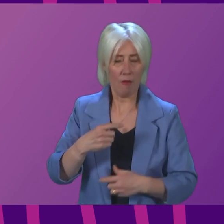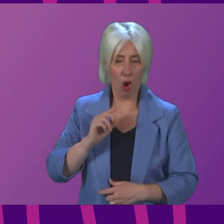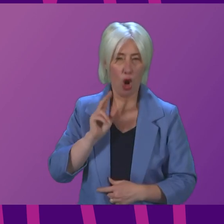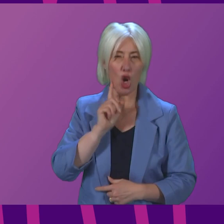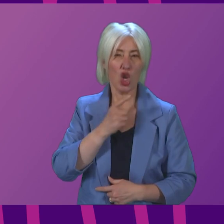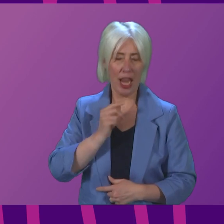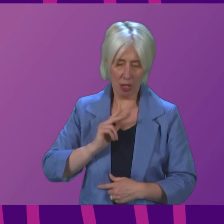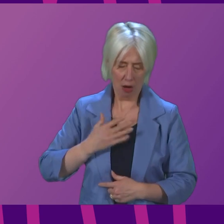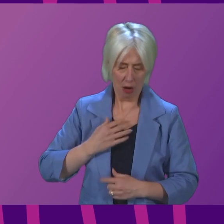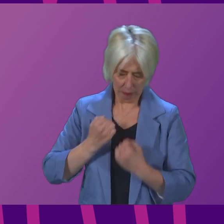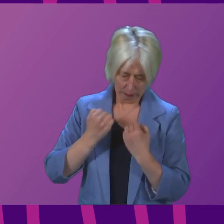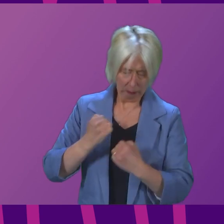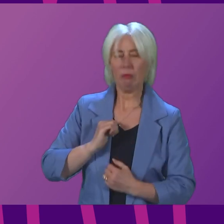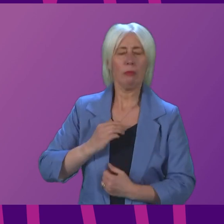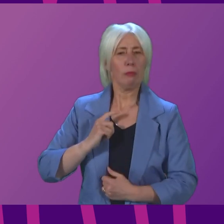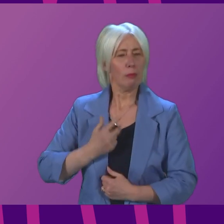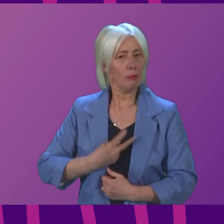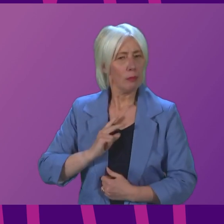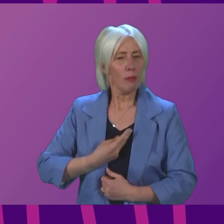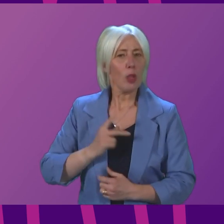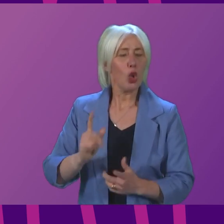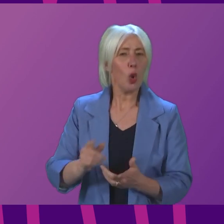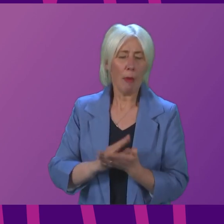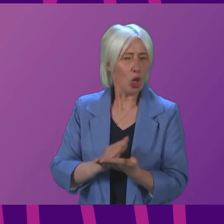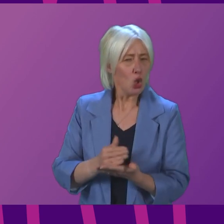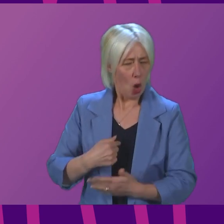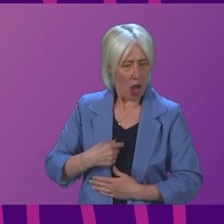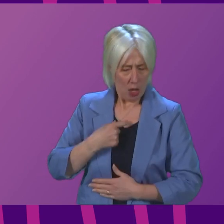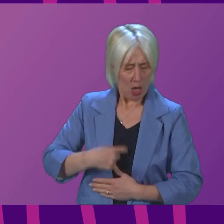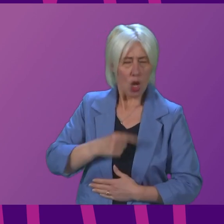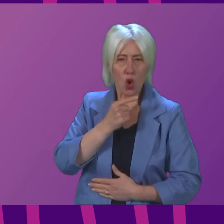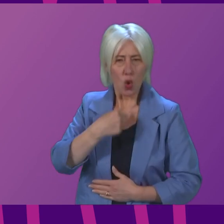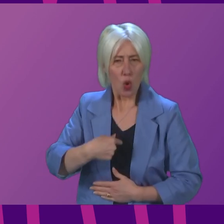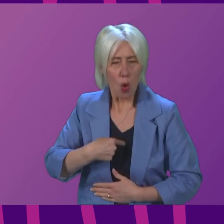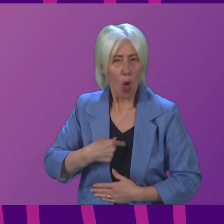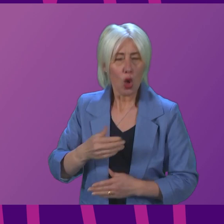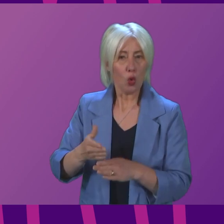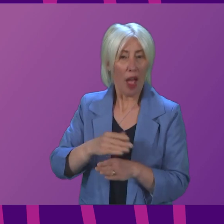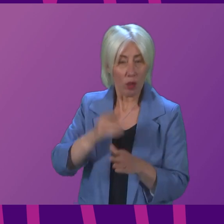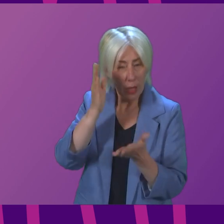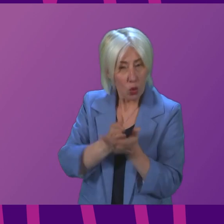with the need to protect vulnerable young people who are unsure of their identity and risk embarking on gender hormone treatment prematurely.